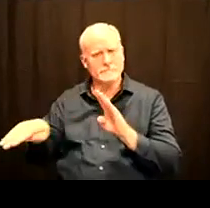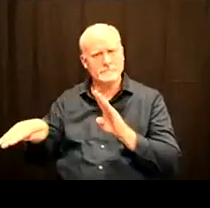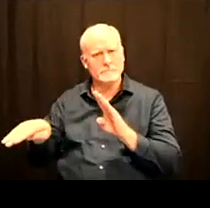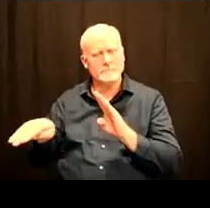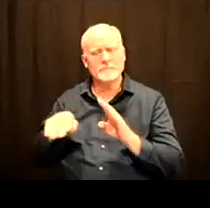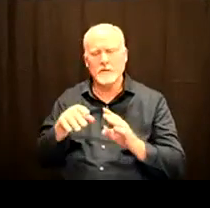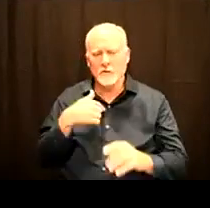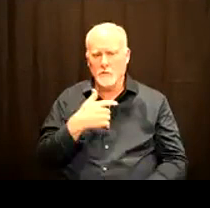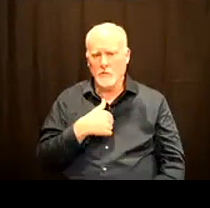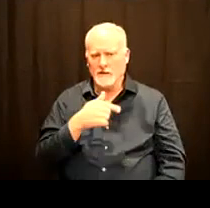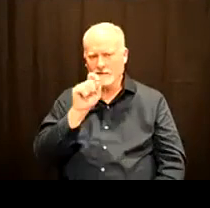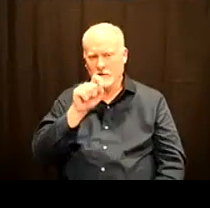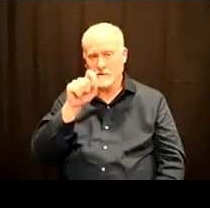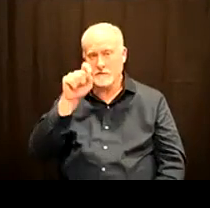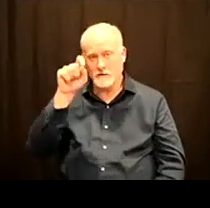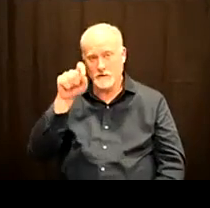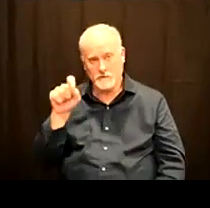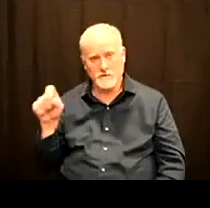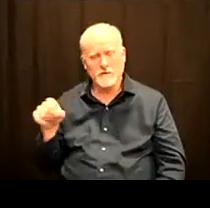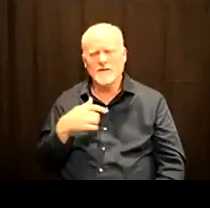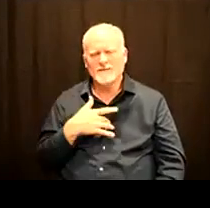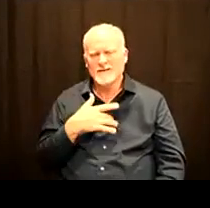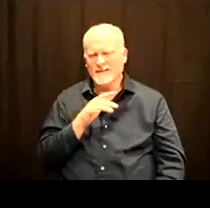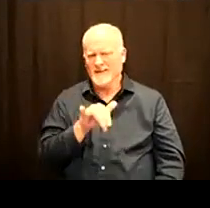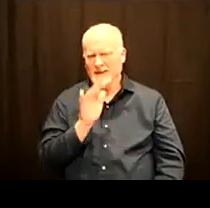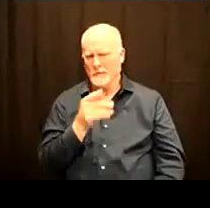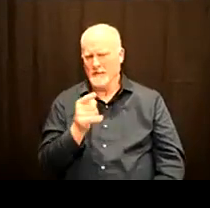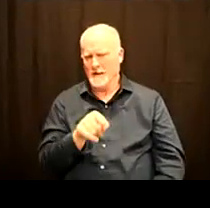should the case numbers follow what we we've observed in alabama in the past